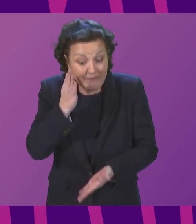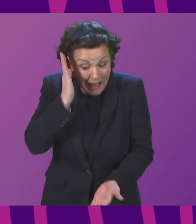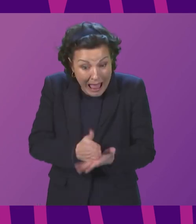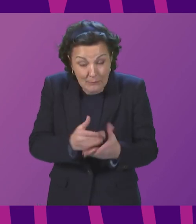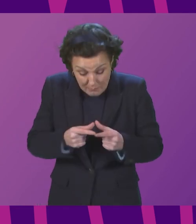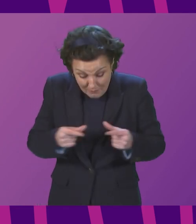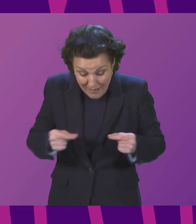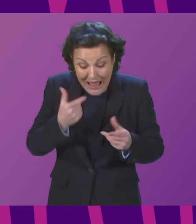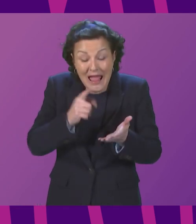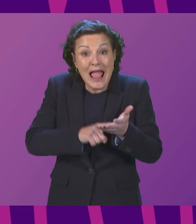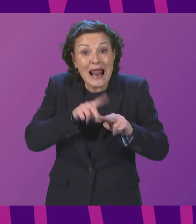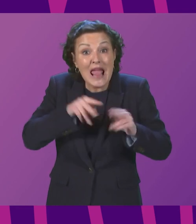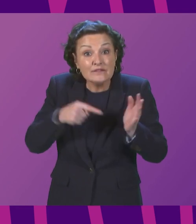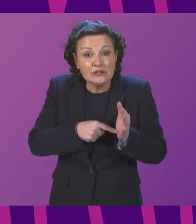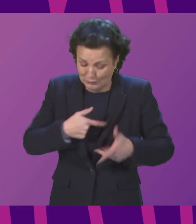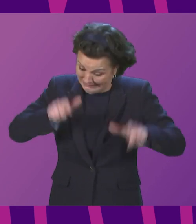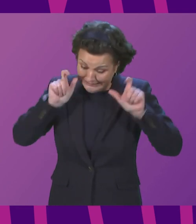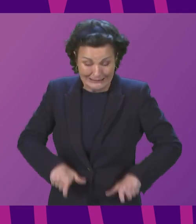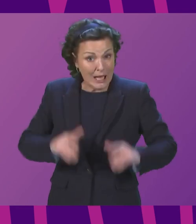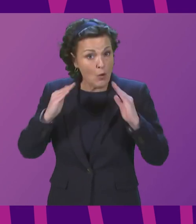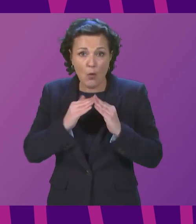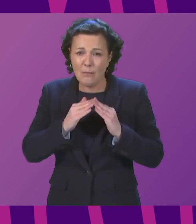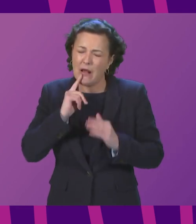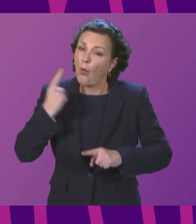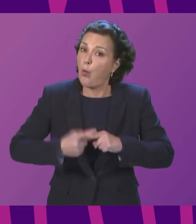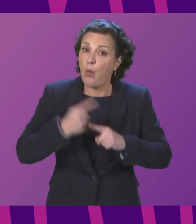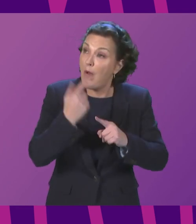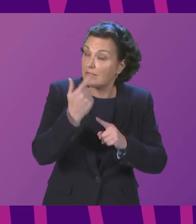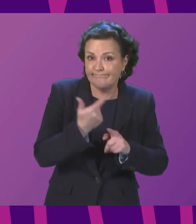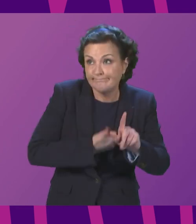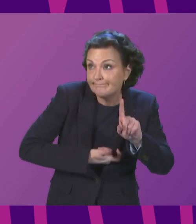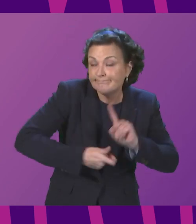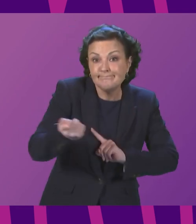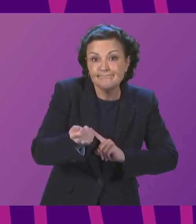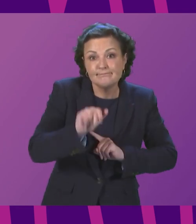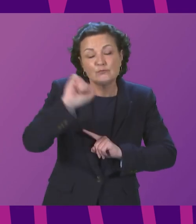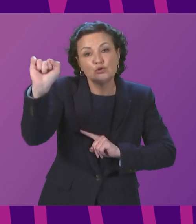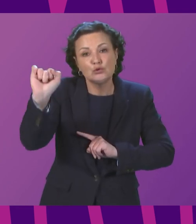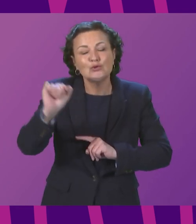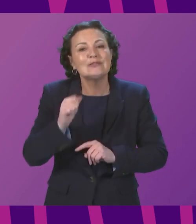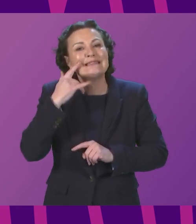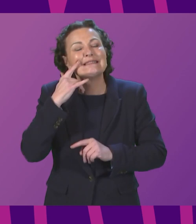report your result online so that test and protect can commence the contact-tracing process